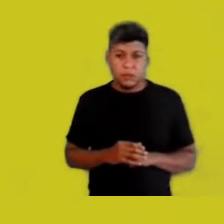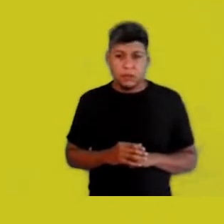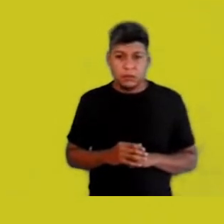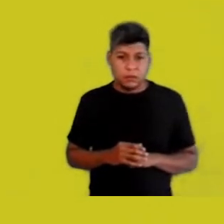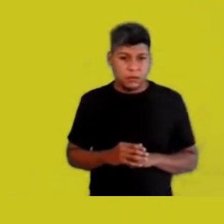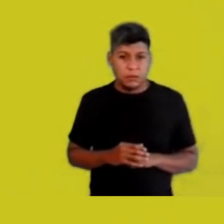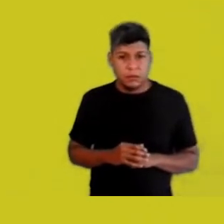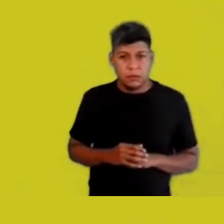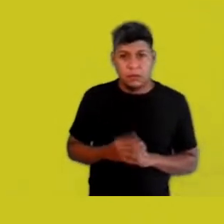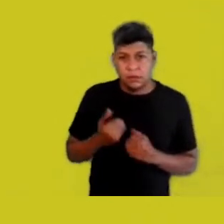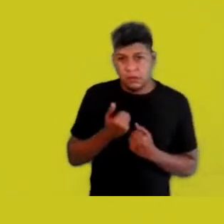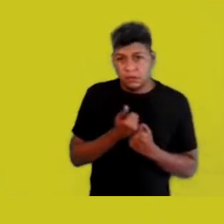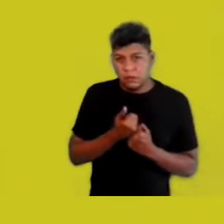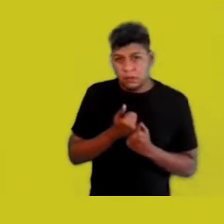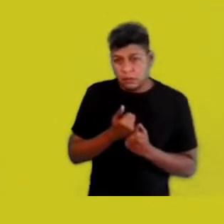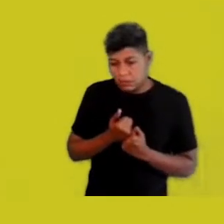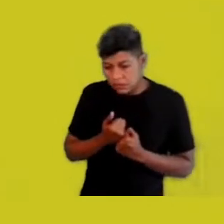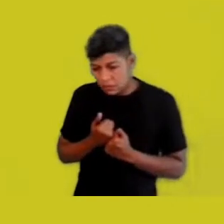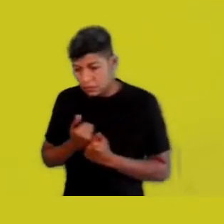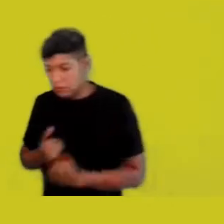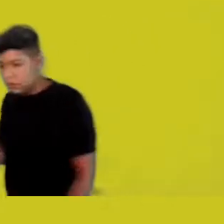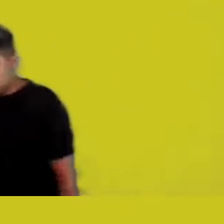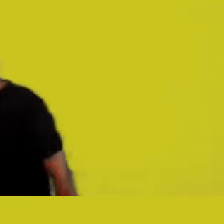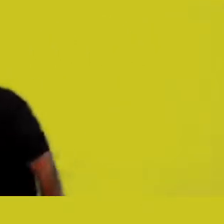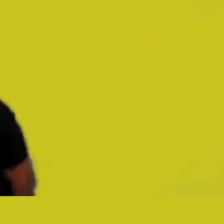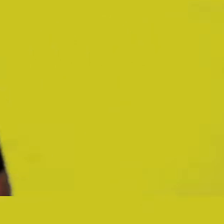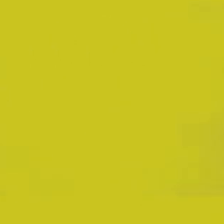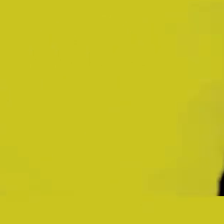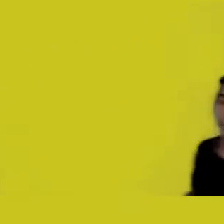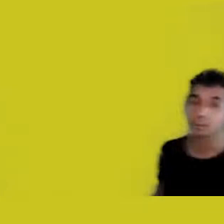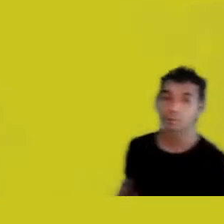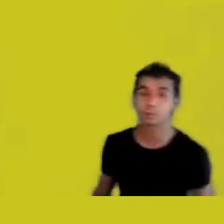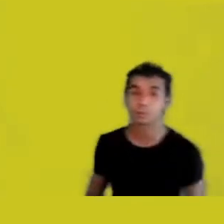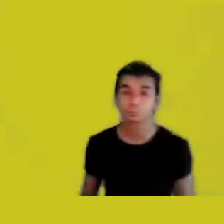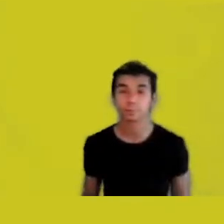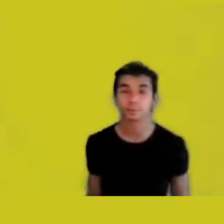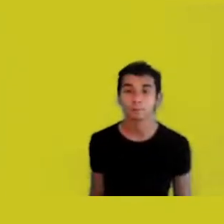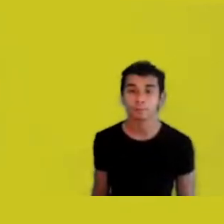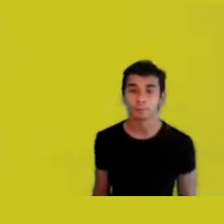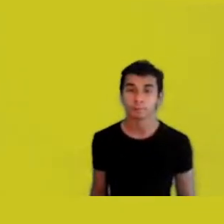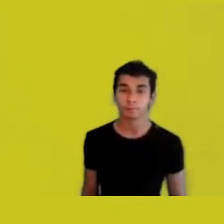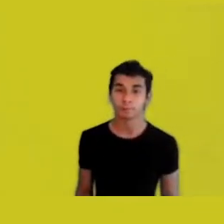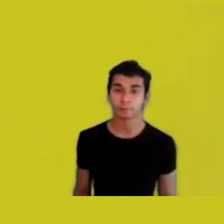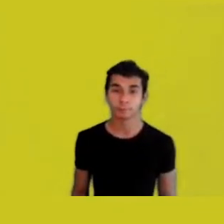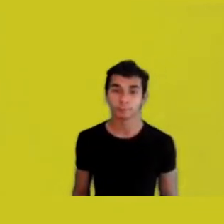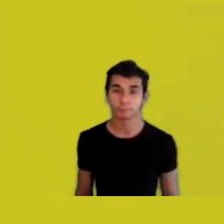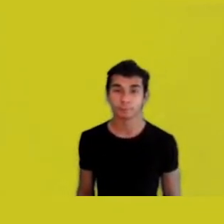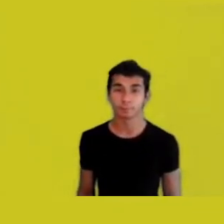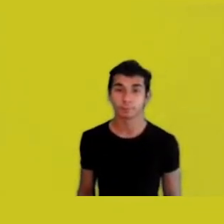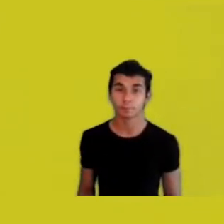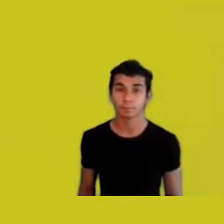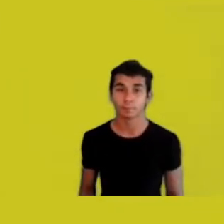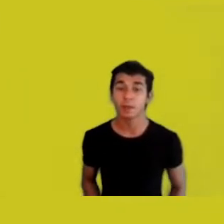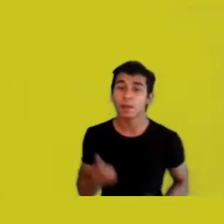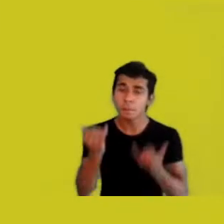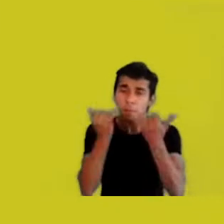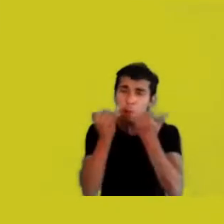I think someone will say that all this is present in the Native American, African Native, Afrodiasporic,